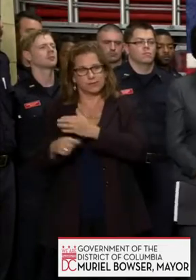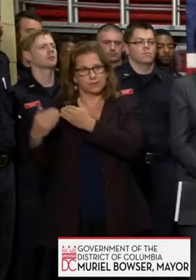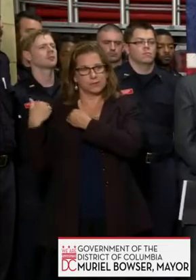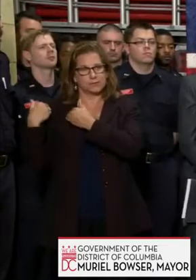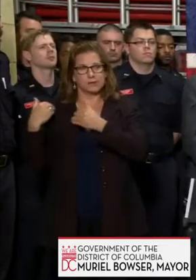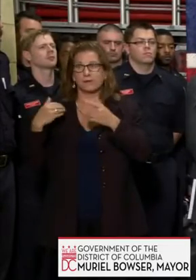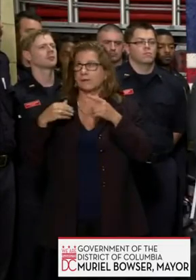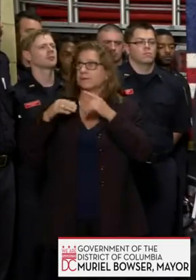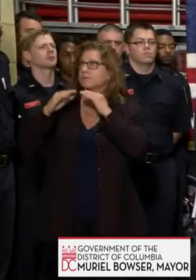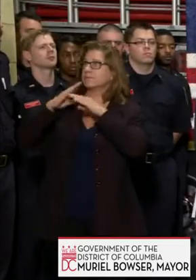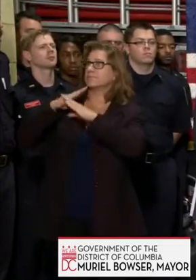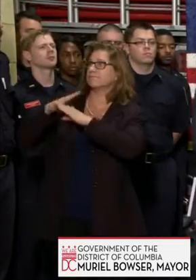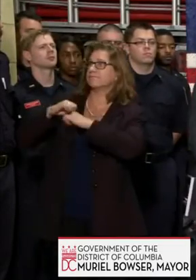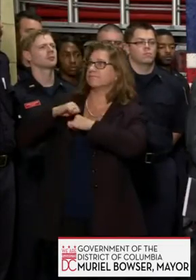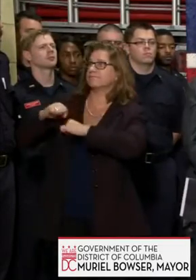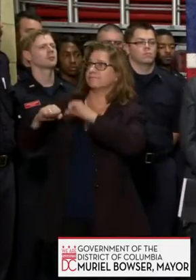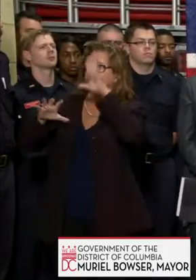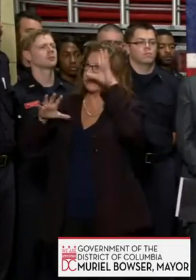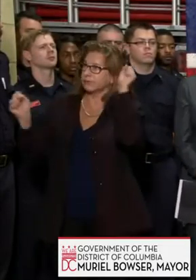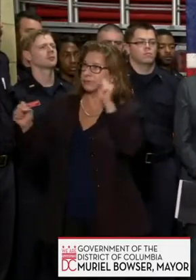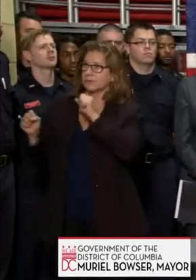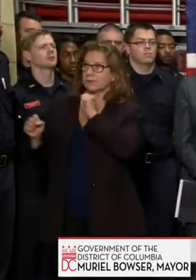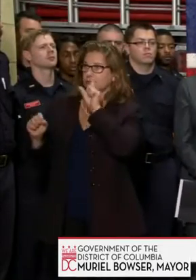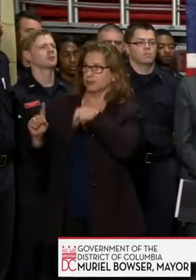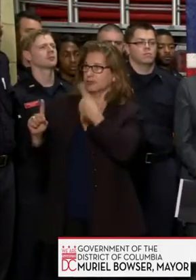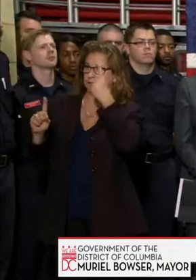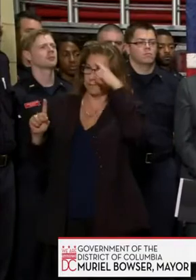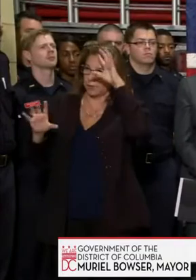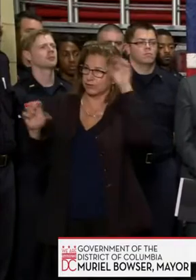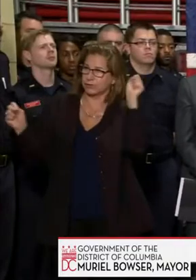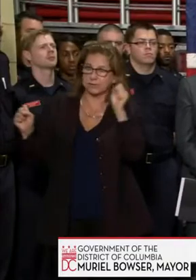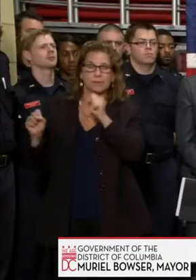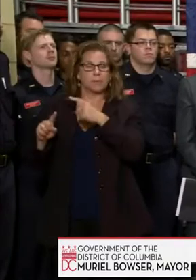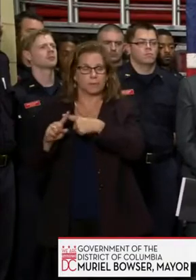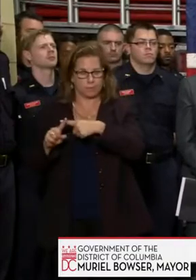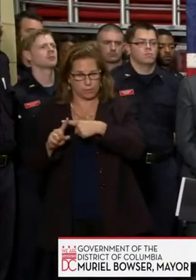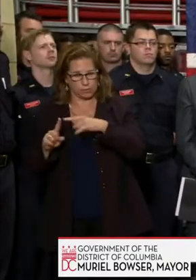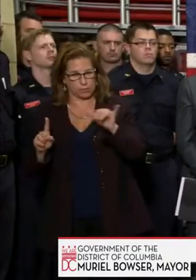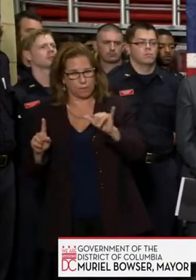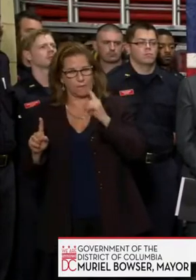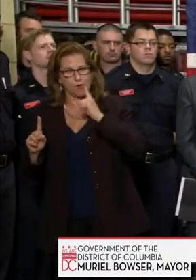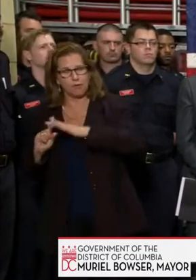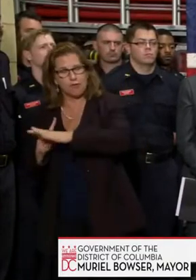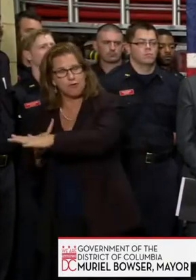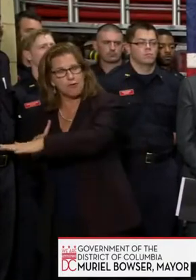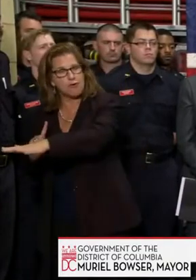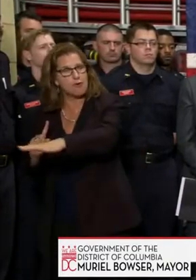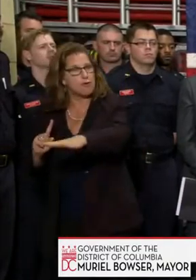AND WORK HERE AND HAVE ALWAYS DONE SO WITH TREMENDOUS DEDICATION AND RESPECT. WHEREAS THE MEN AND WOMEN OF THE